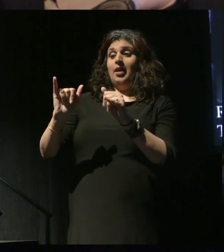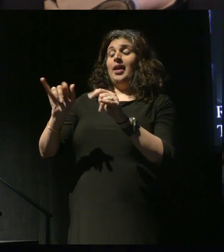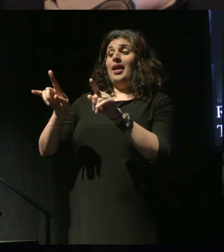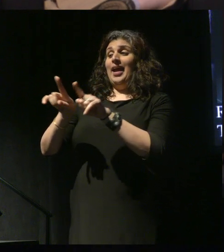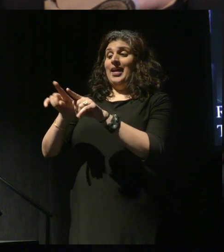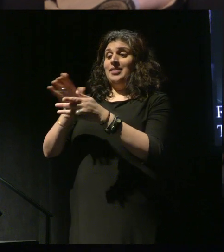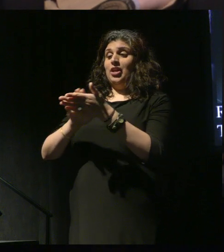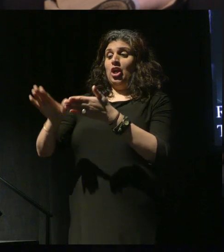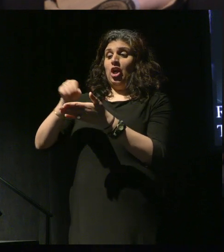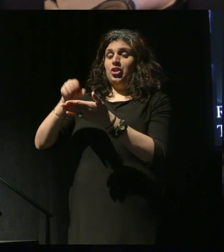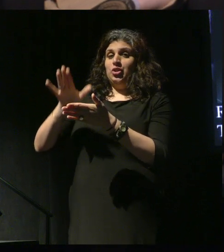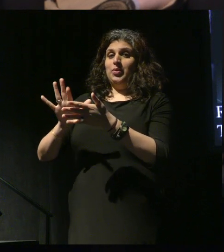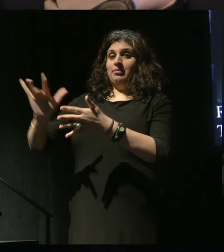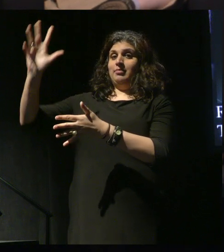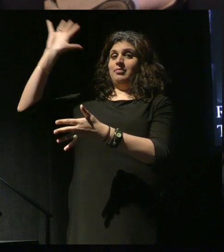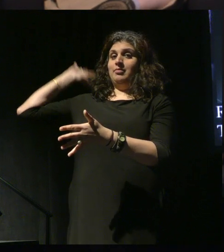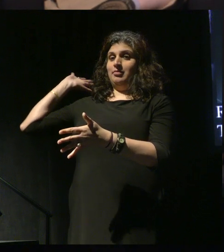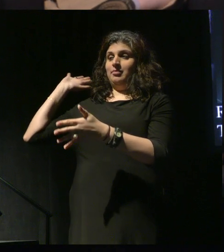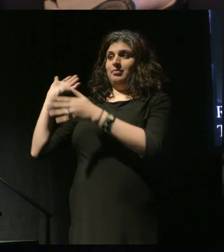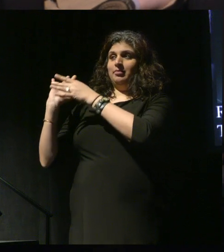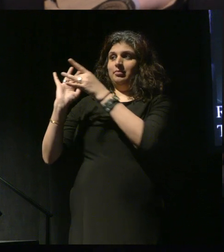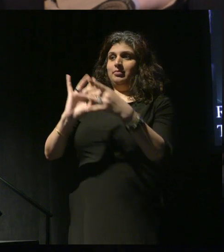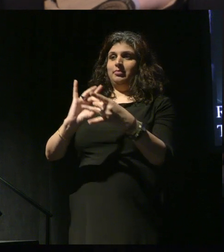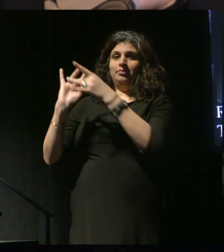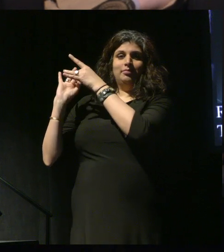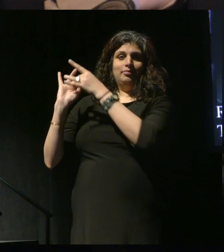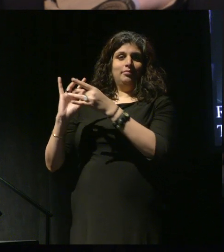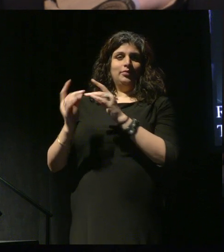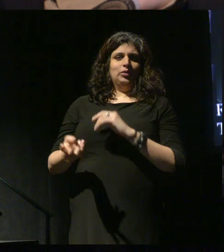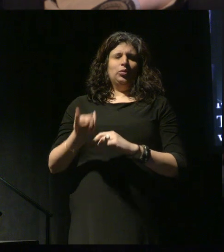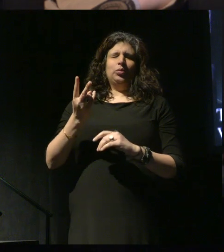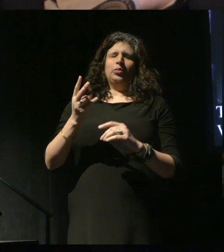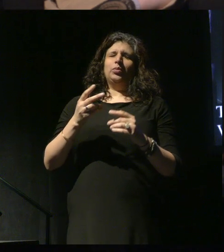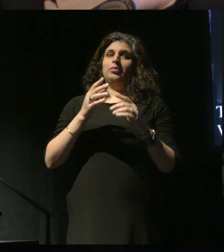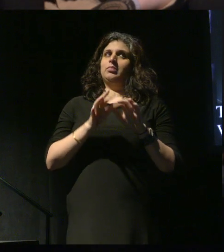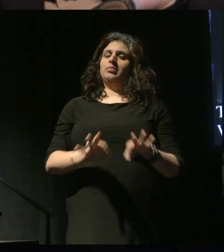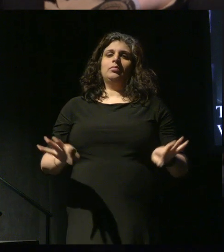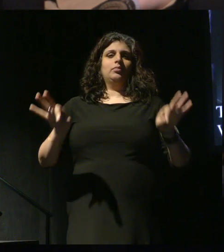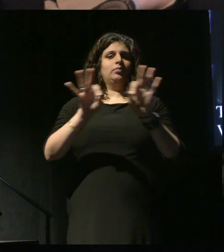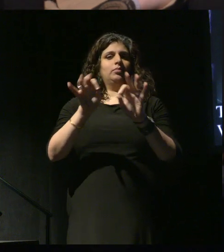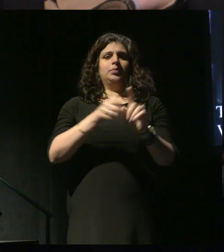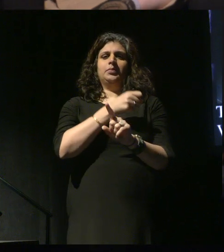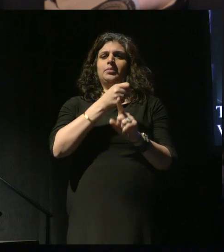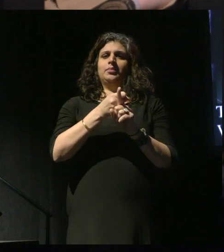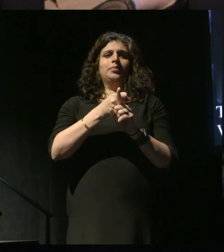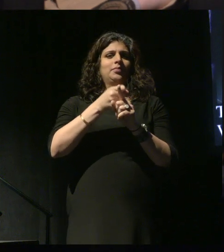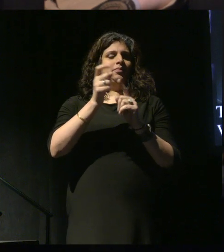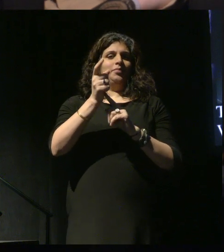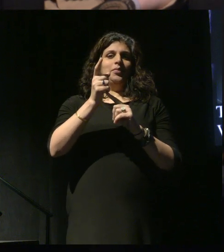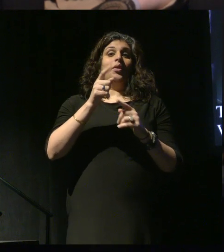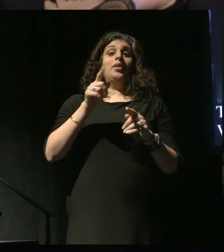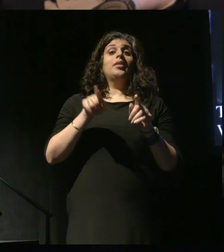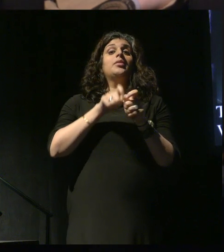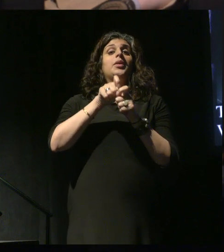which were two really pivotal moments in my life, especially as a college student who was a new immigrant